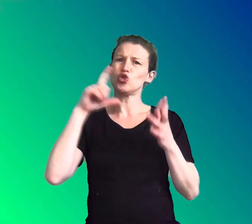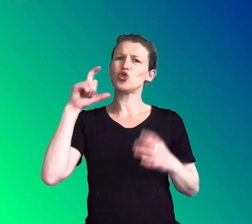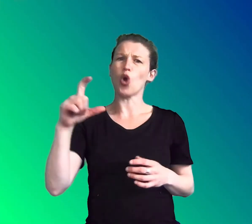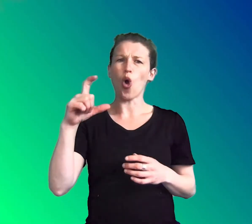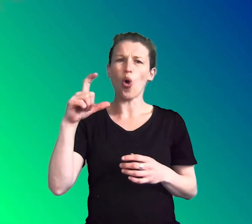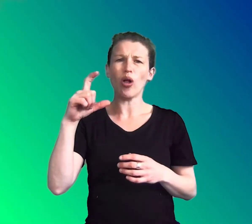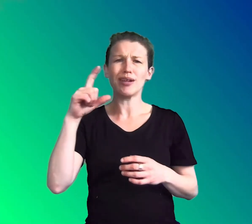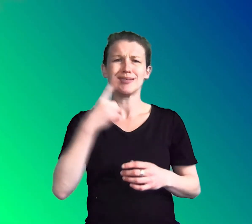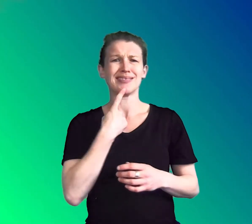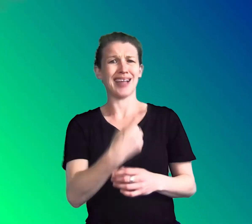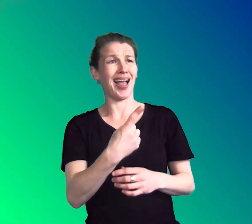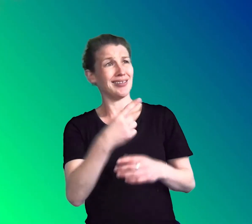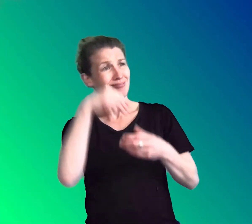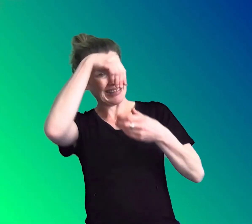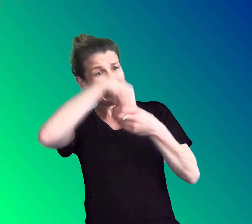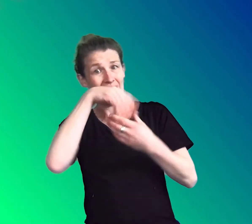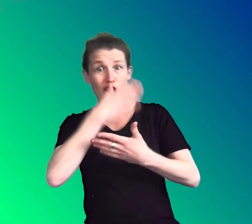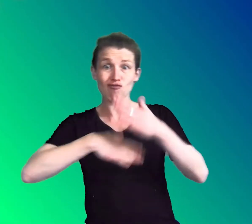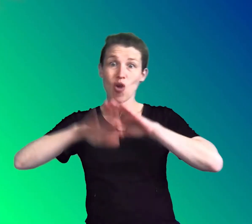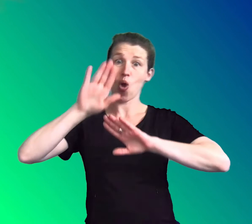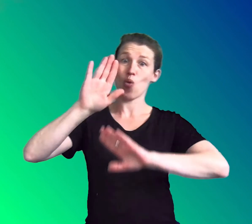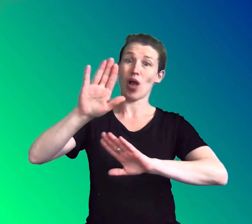DOC - The Department of Conservation,